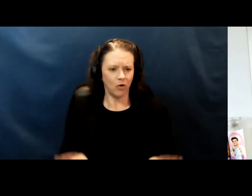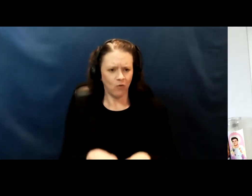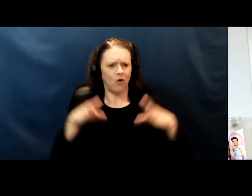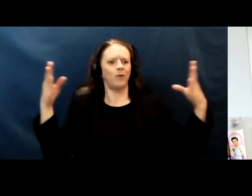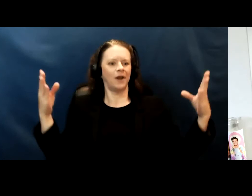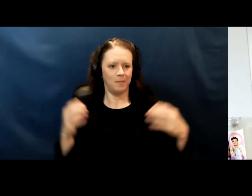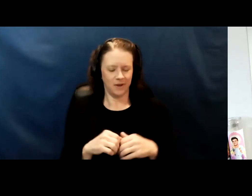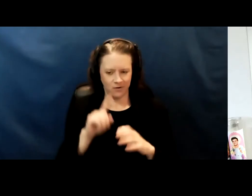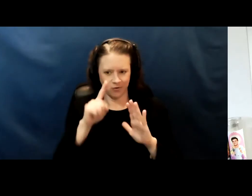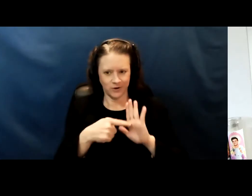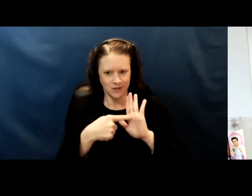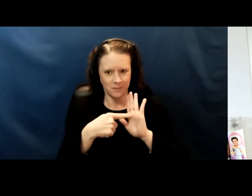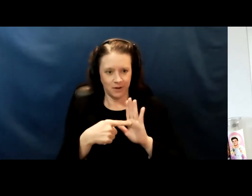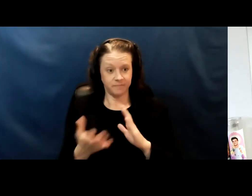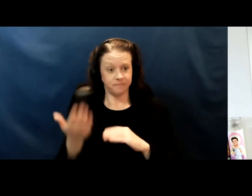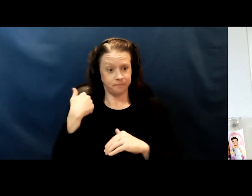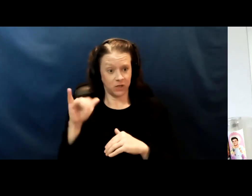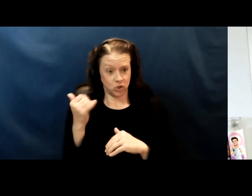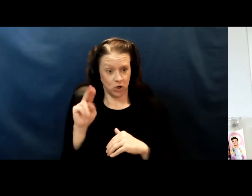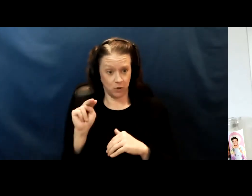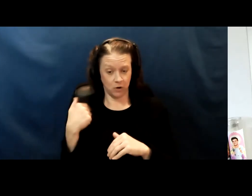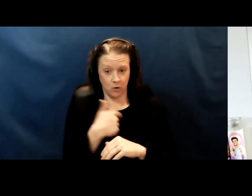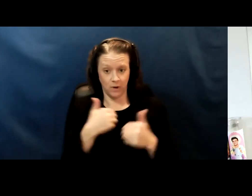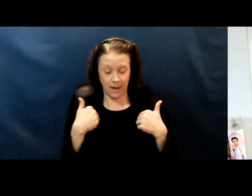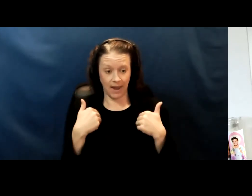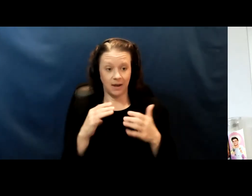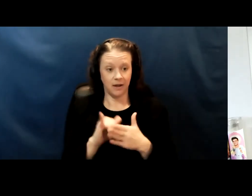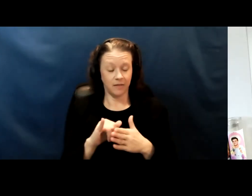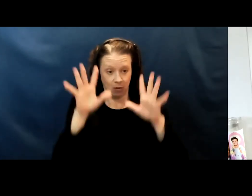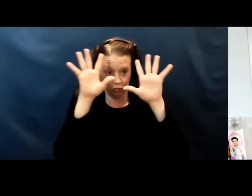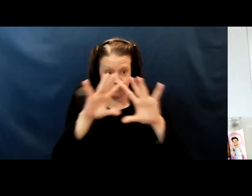the inauguration, and it was more accessible than it has ever been.